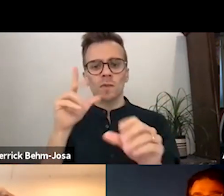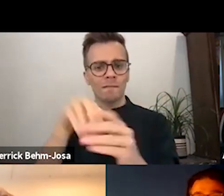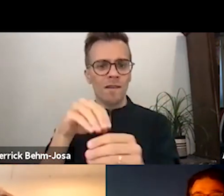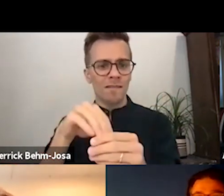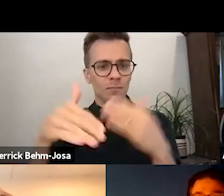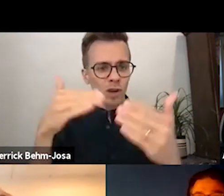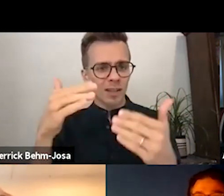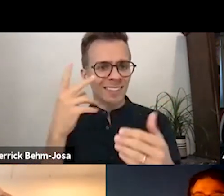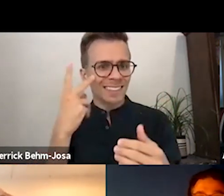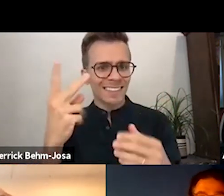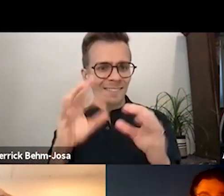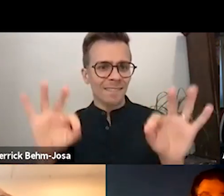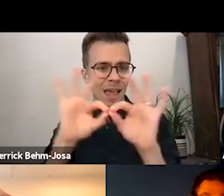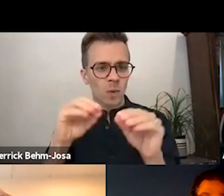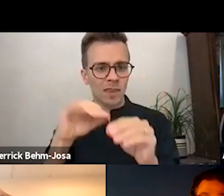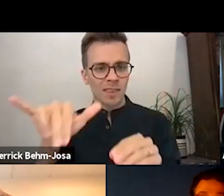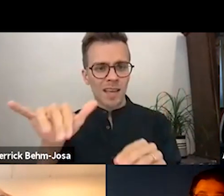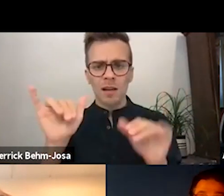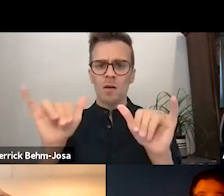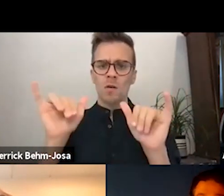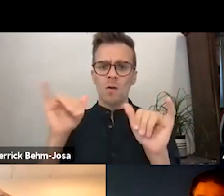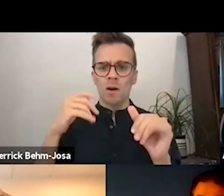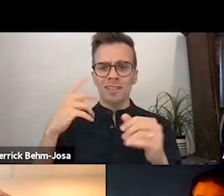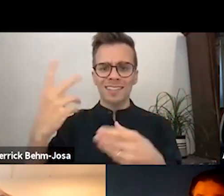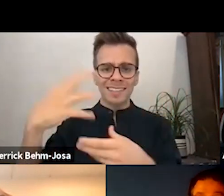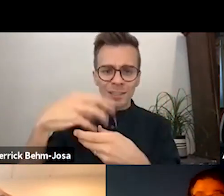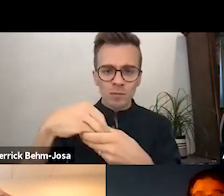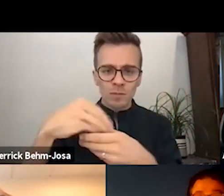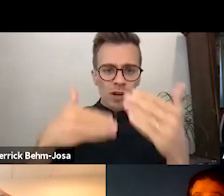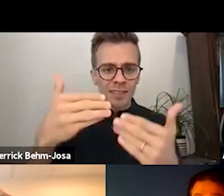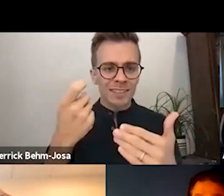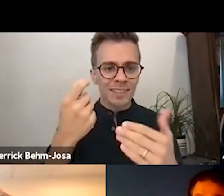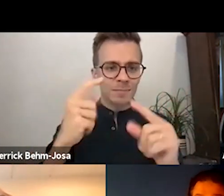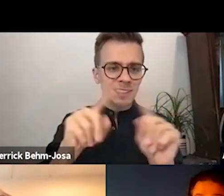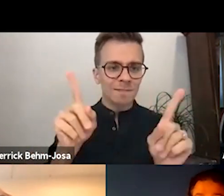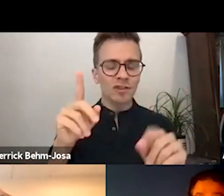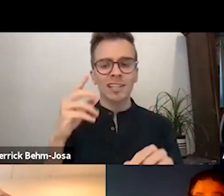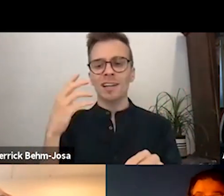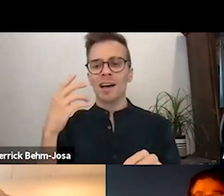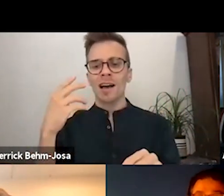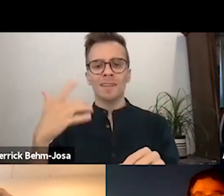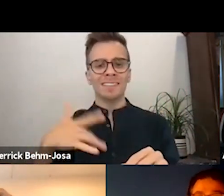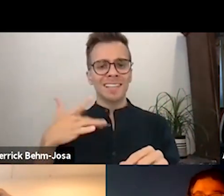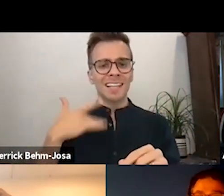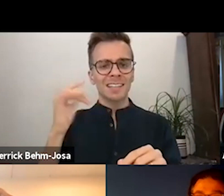that many hearing architects who have been involved in this process have seen the value of the process.